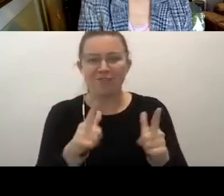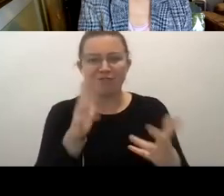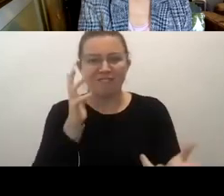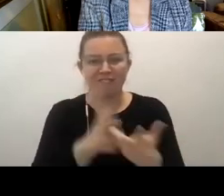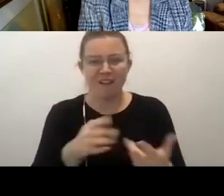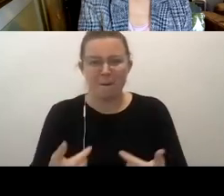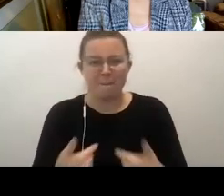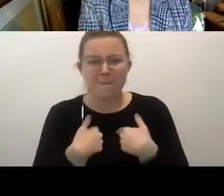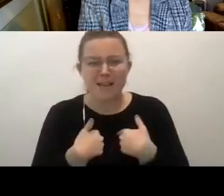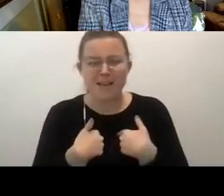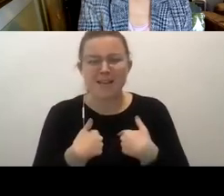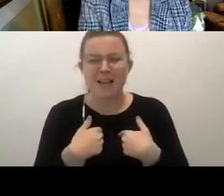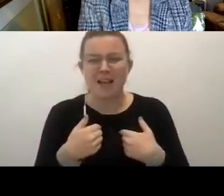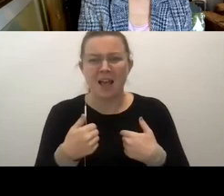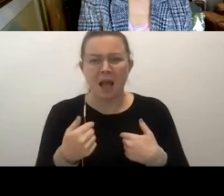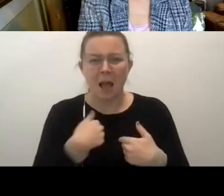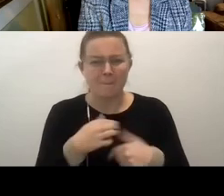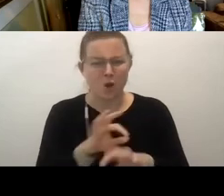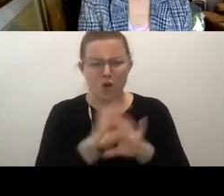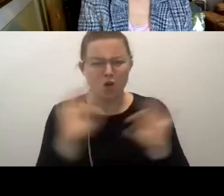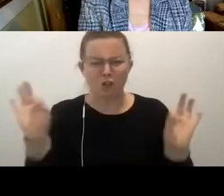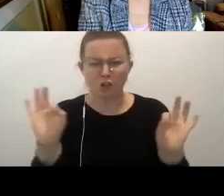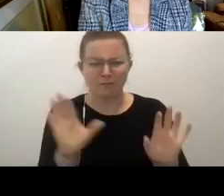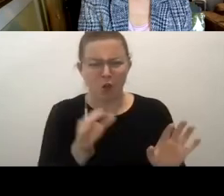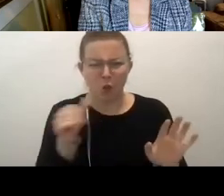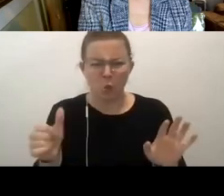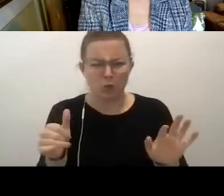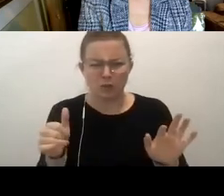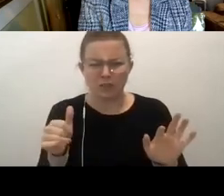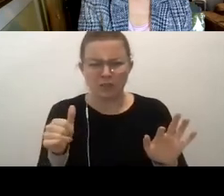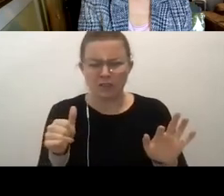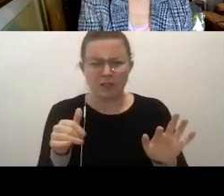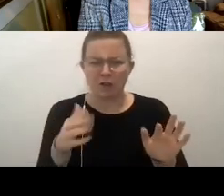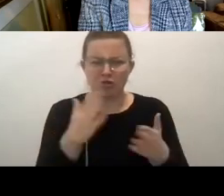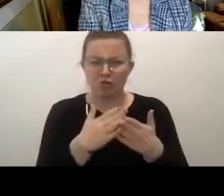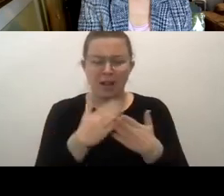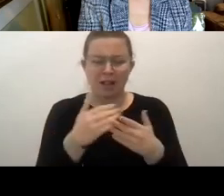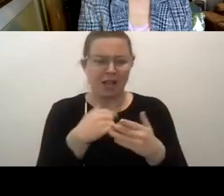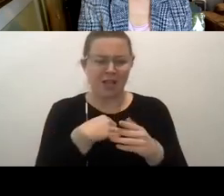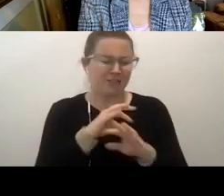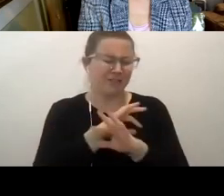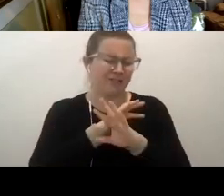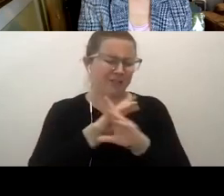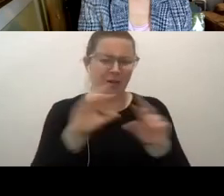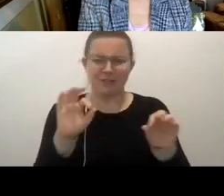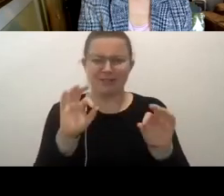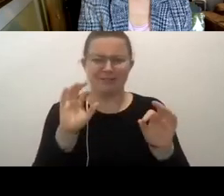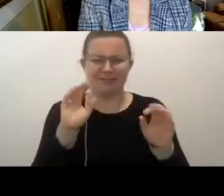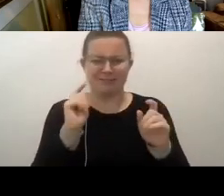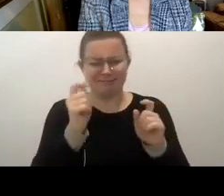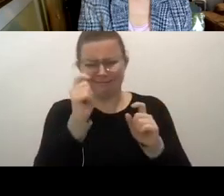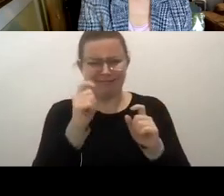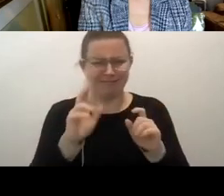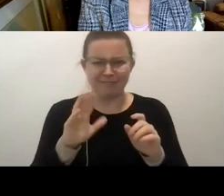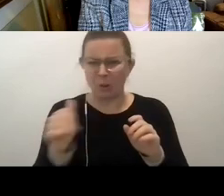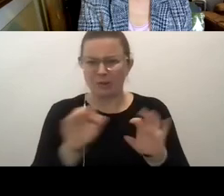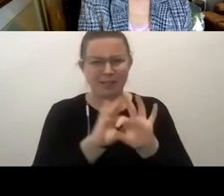I'm not fluent, I'm a long way from being fluent, but I was able to be in the center of a crowded